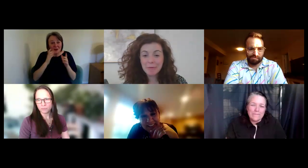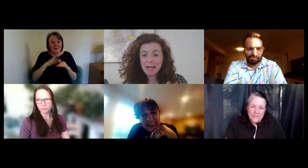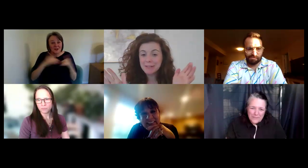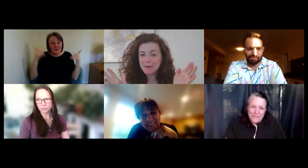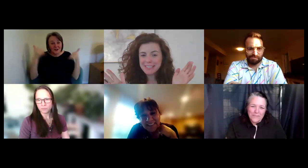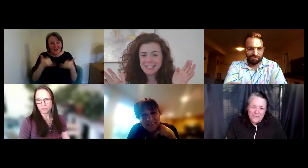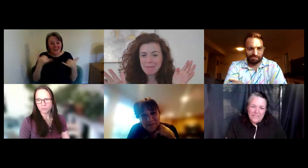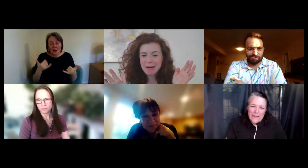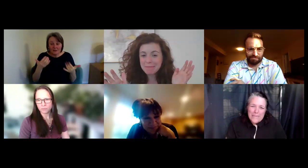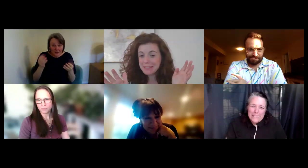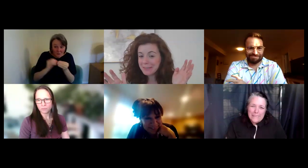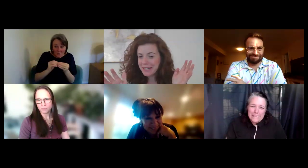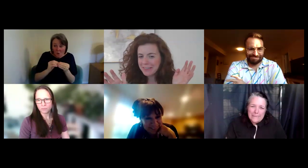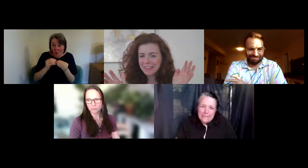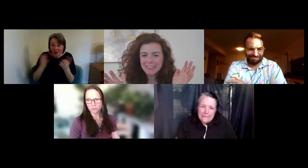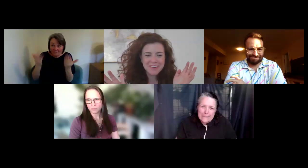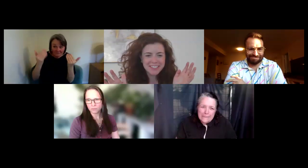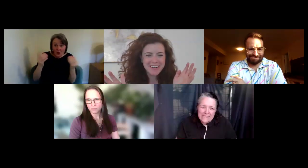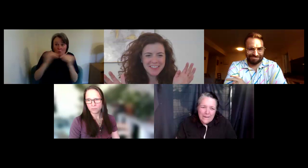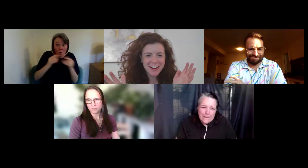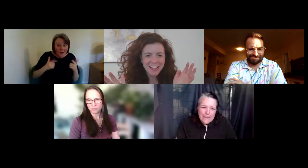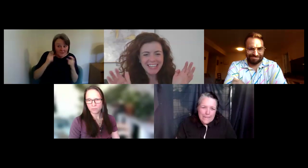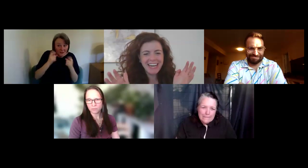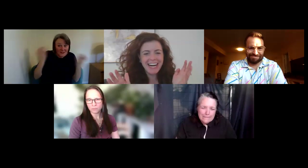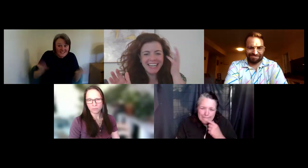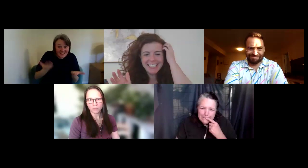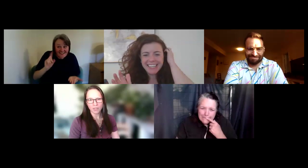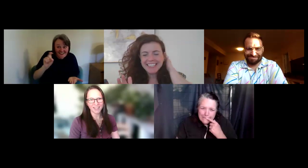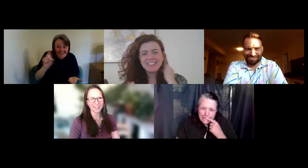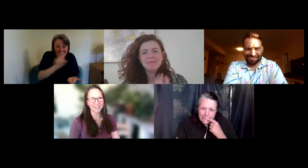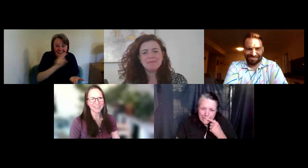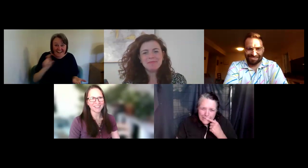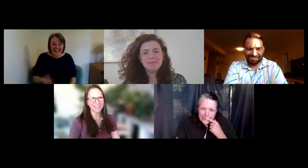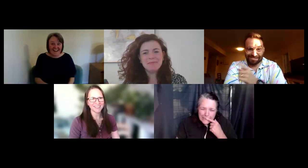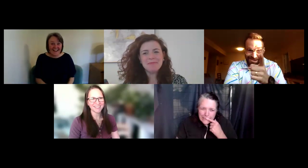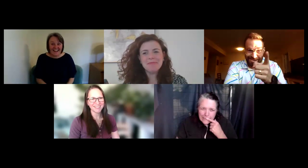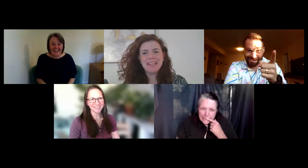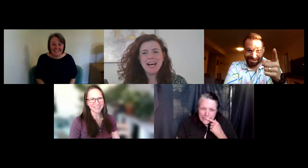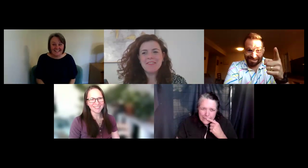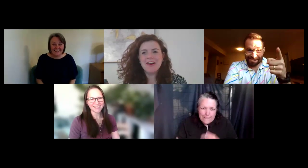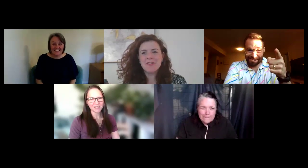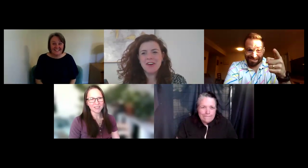Anyone else want to step up? Is there any other living donors here on the call?